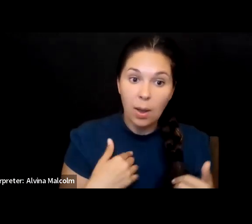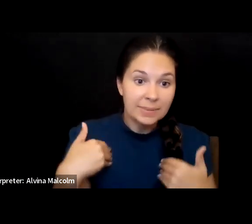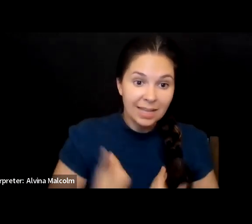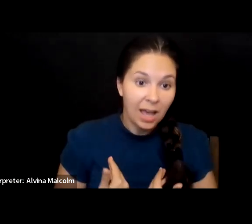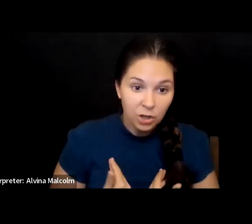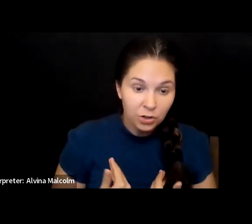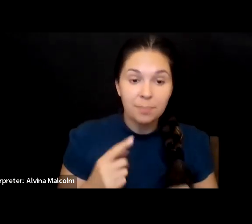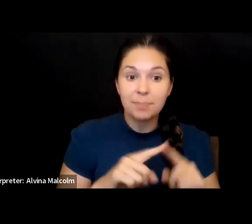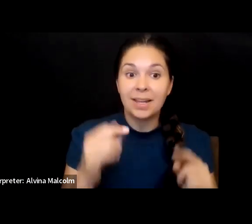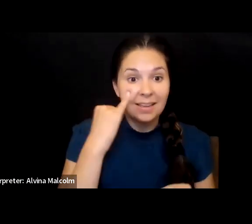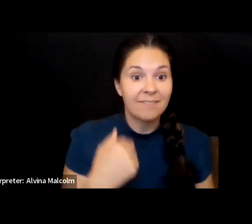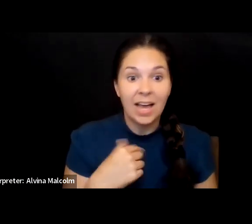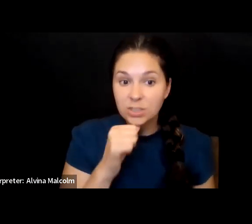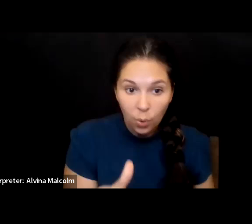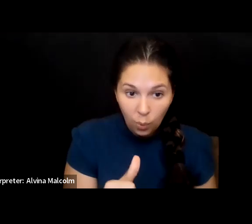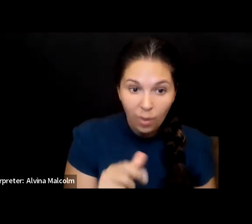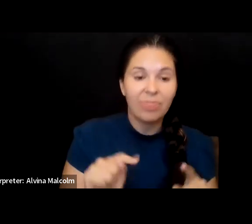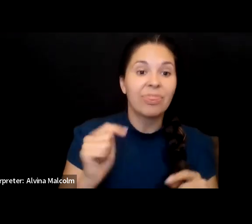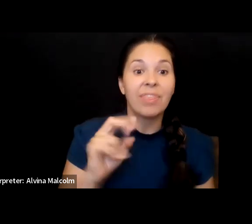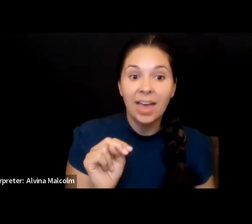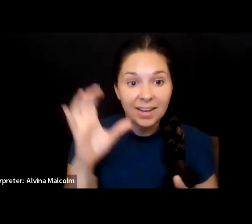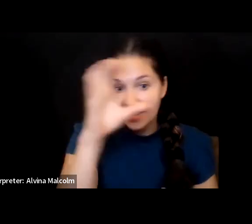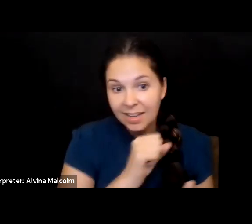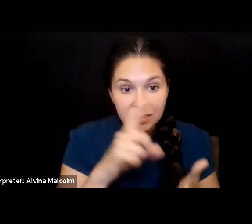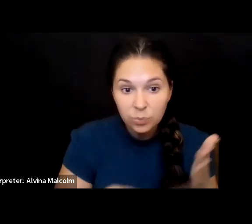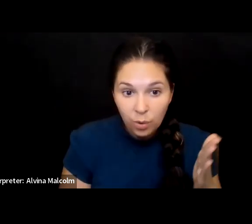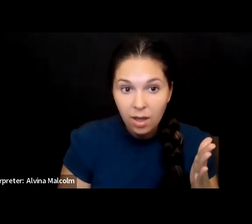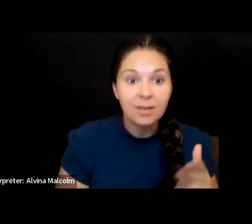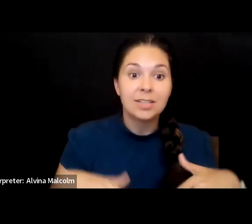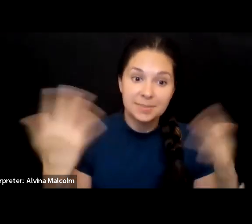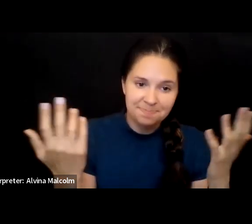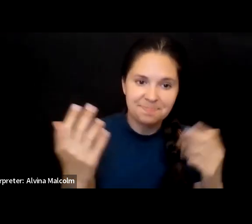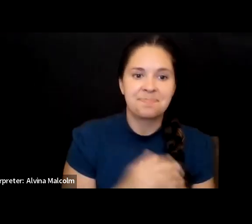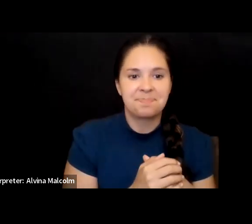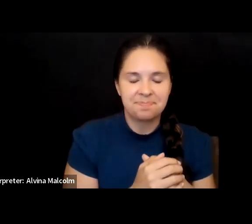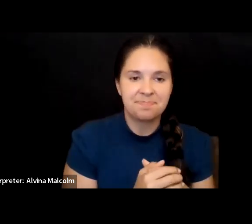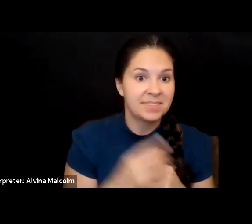a process. You have to be able to -- I really don't feel like doing daily